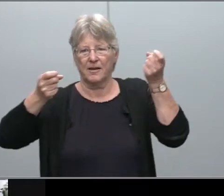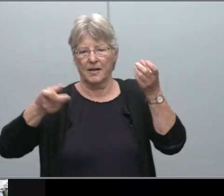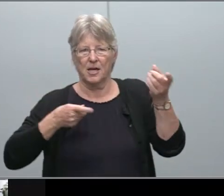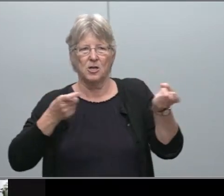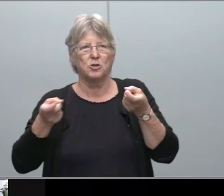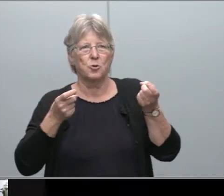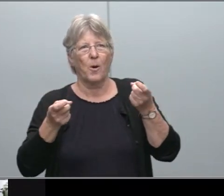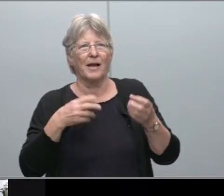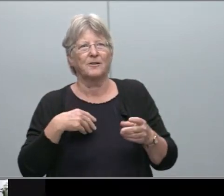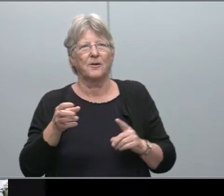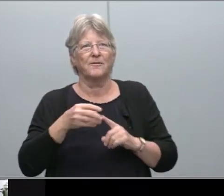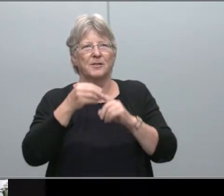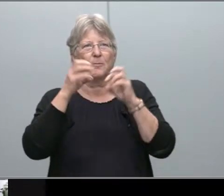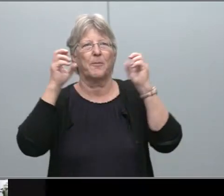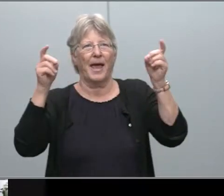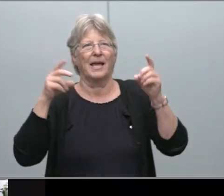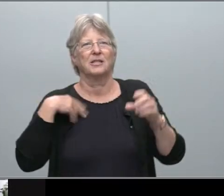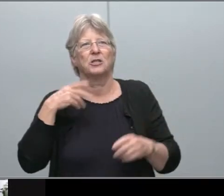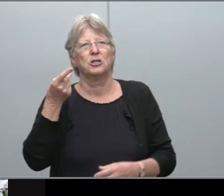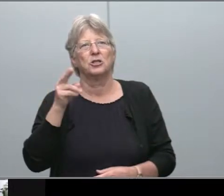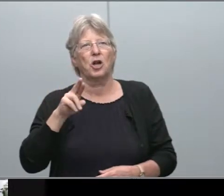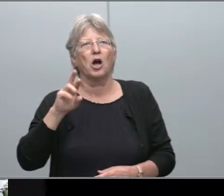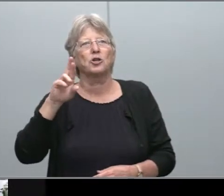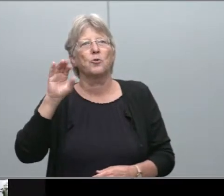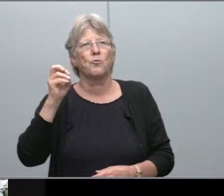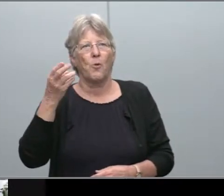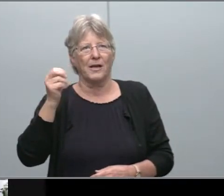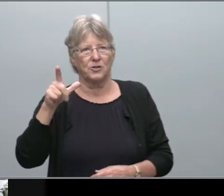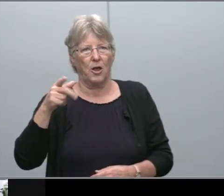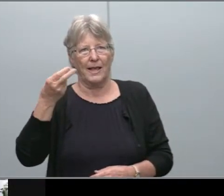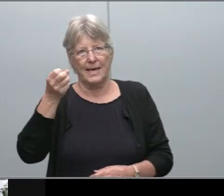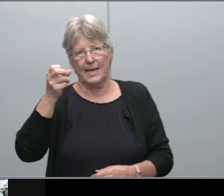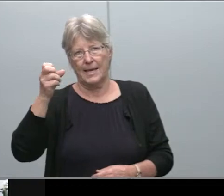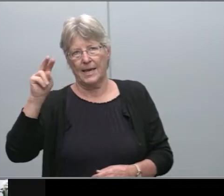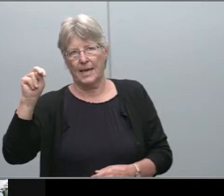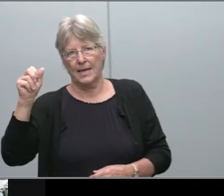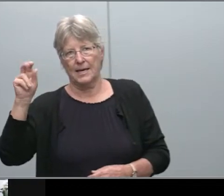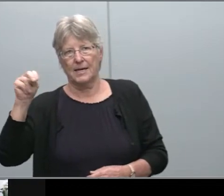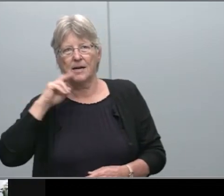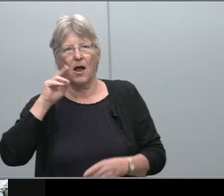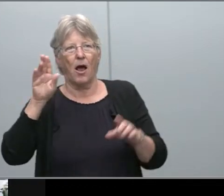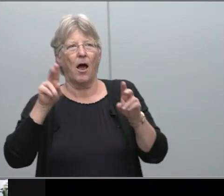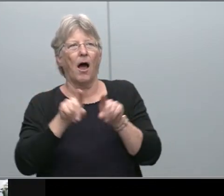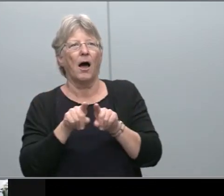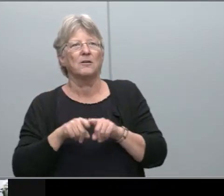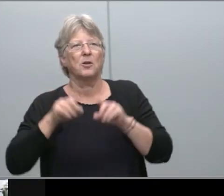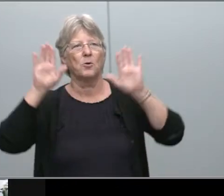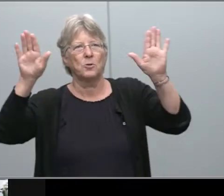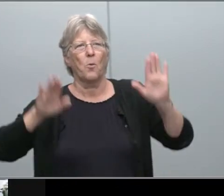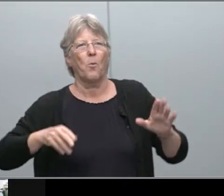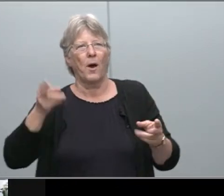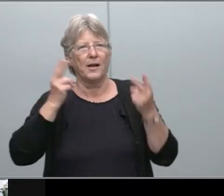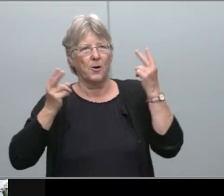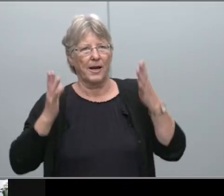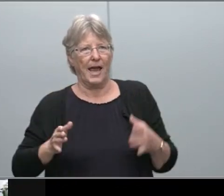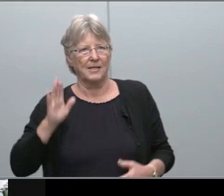Also, transportation is involved. So that's another layer as far as the safety and protocols and procedures that we have to follow.